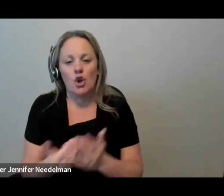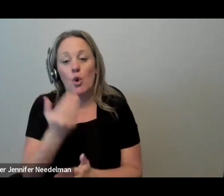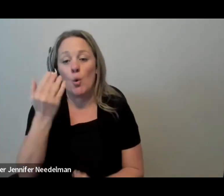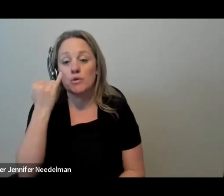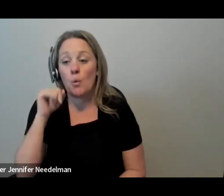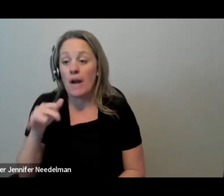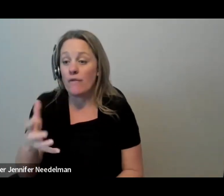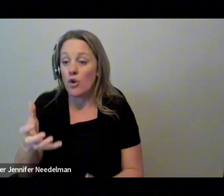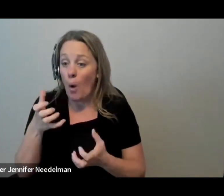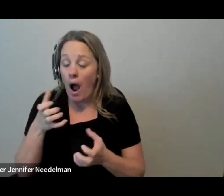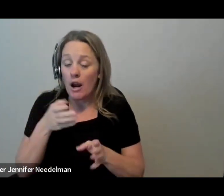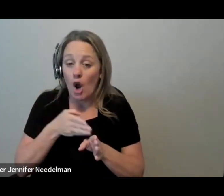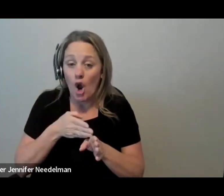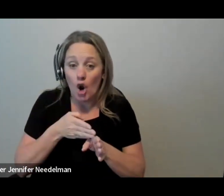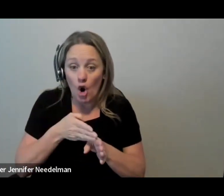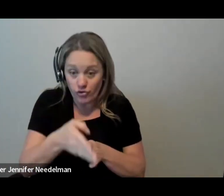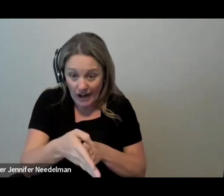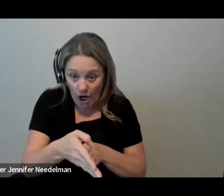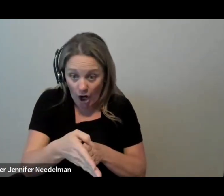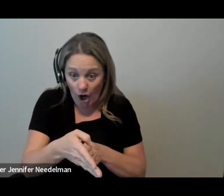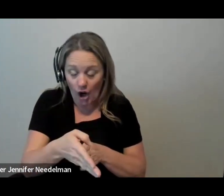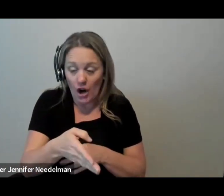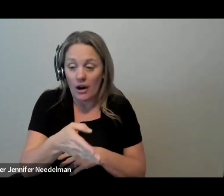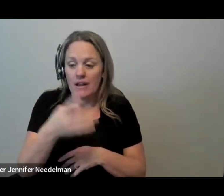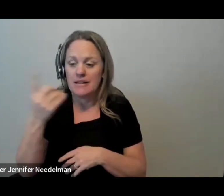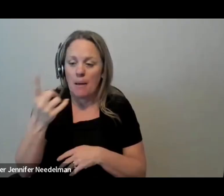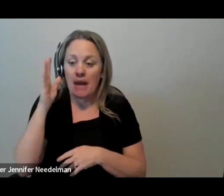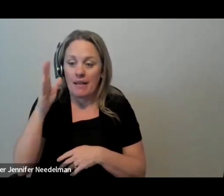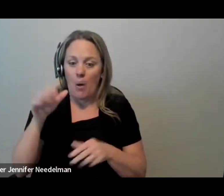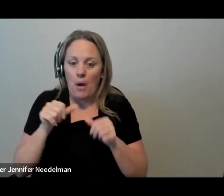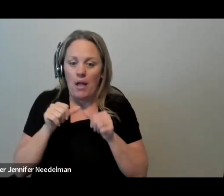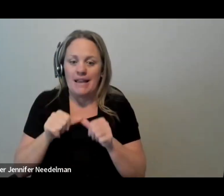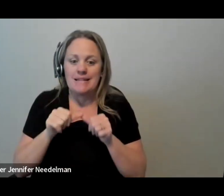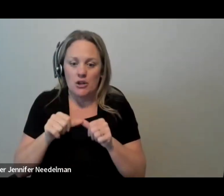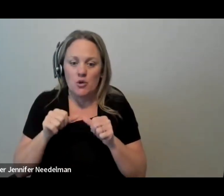and in something that will continue to challenge you and, and keep your interest